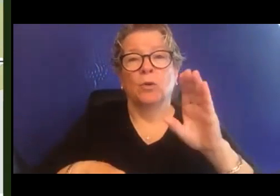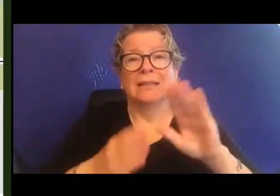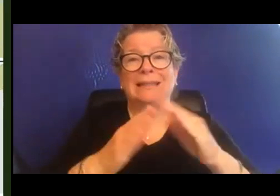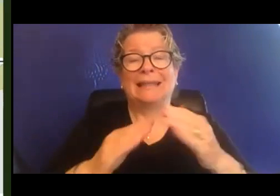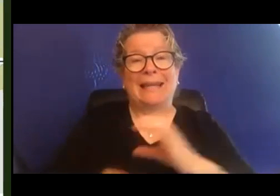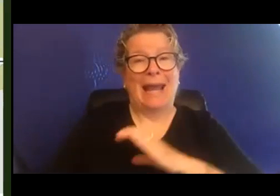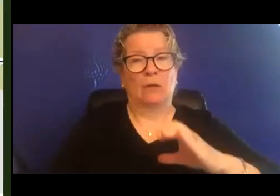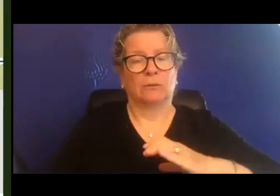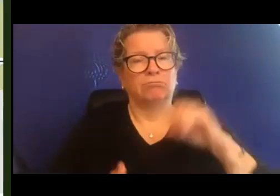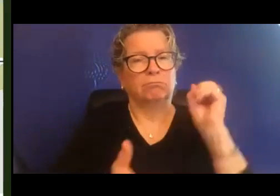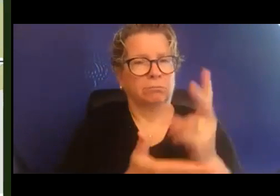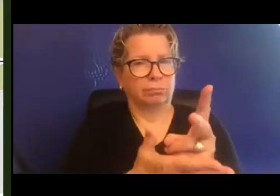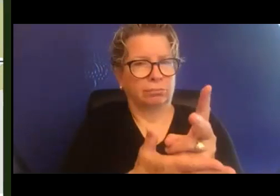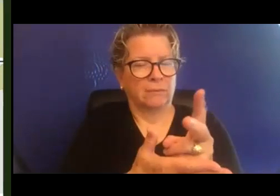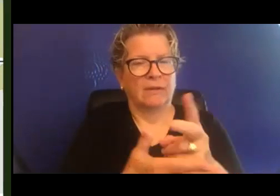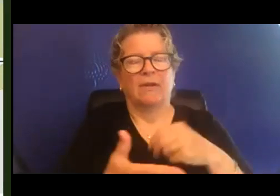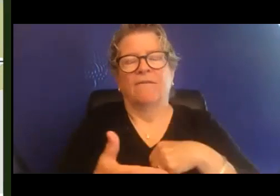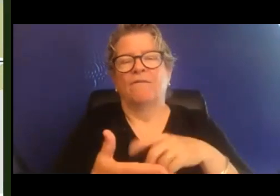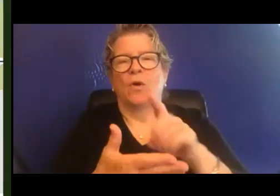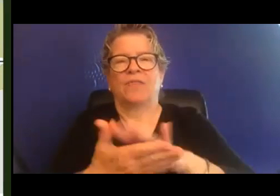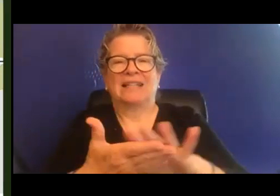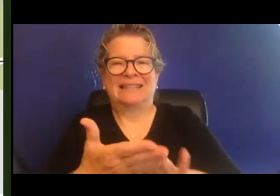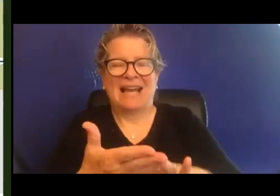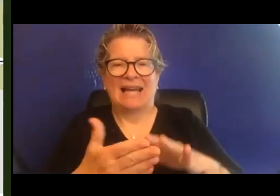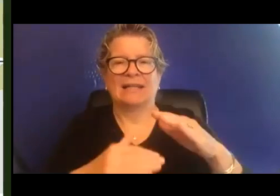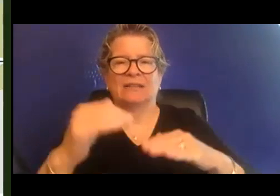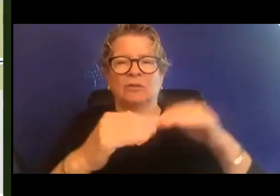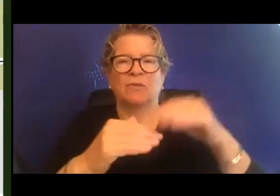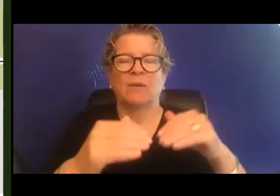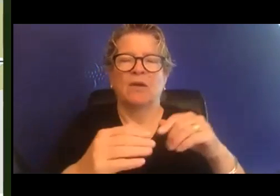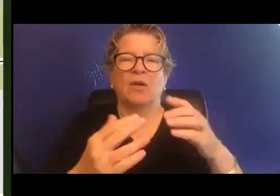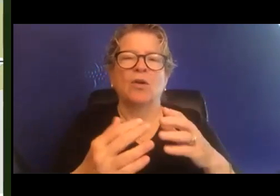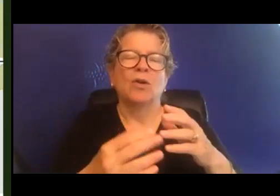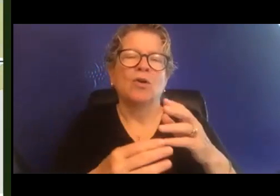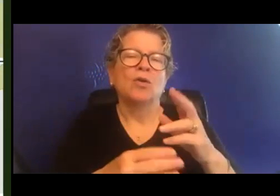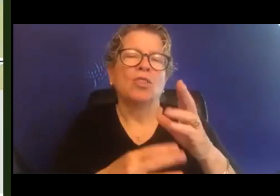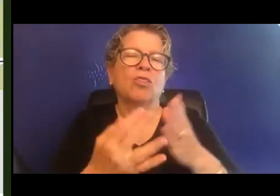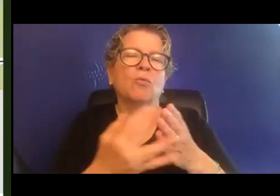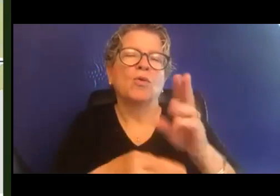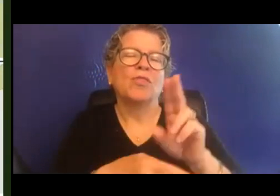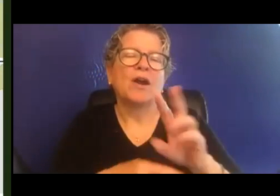have an agreement with Bellevue, they are doing the design construction, as we mentioned, through their -- the employment